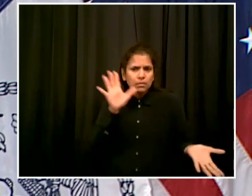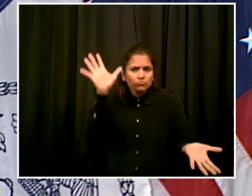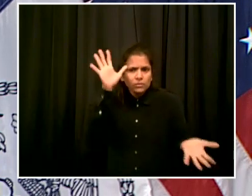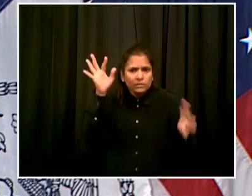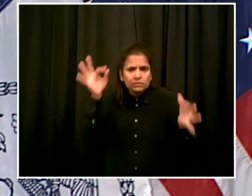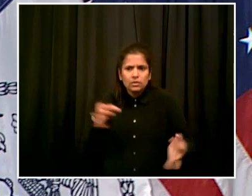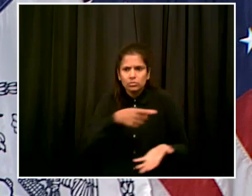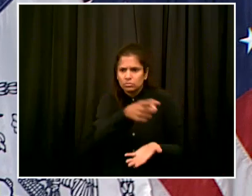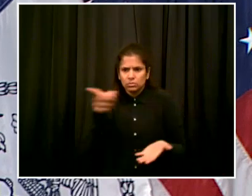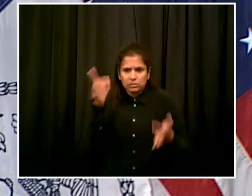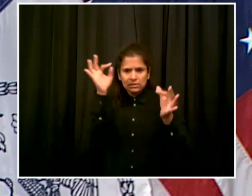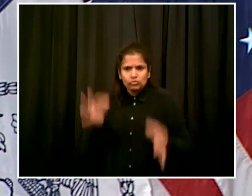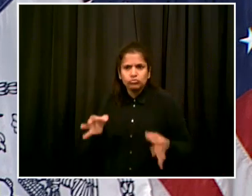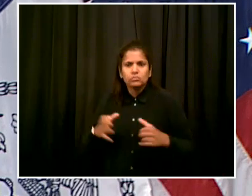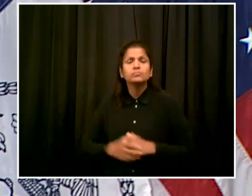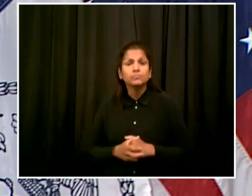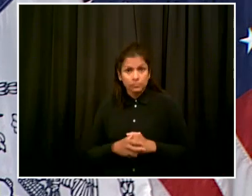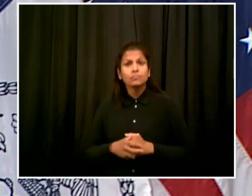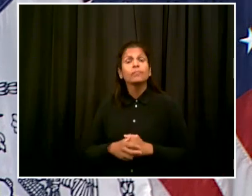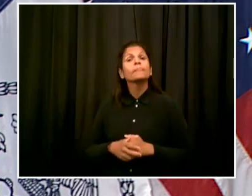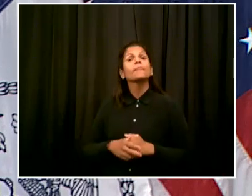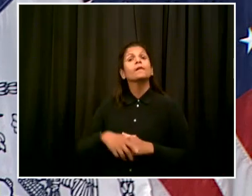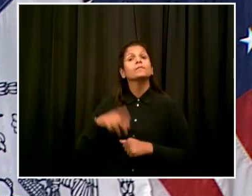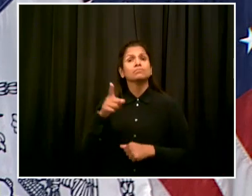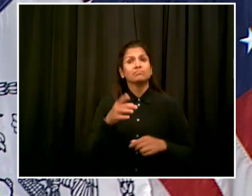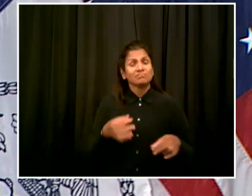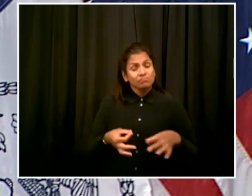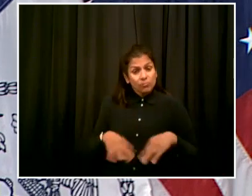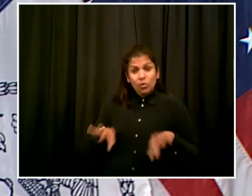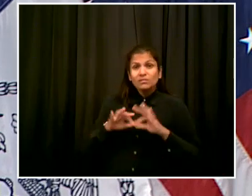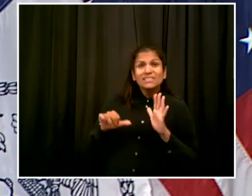400,000 PARENTS, AND IT'S UNHEARD OF TO GET THAT